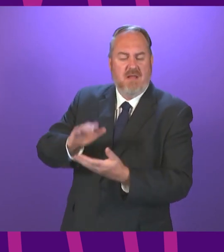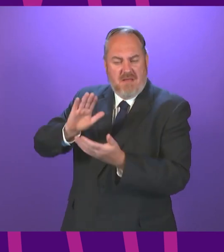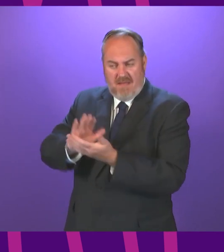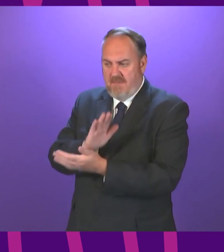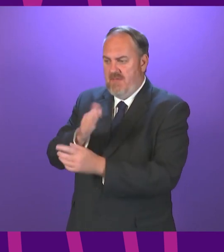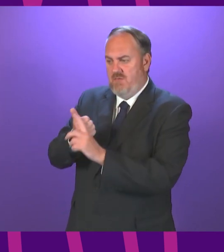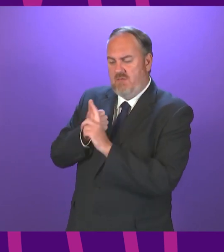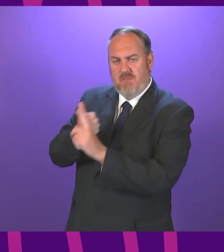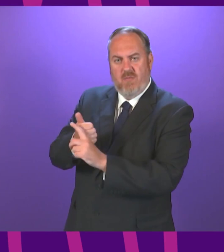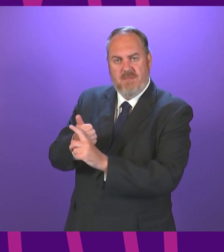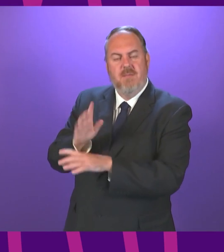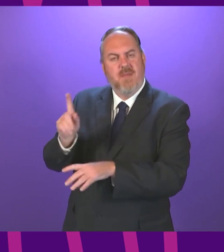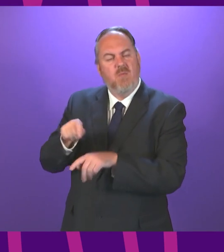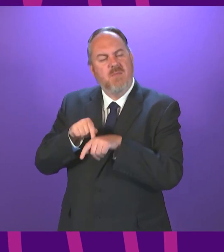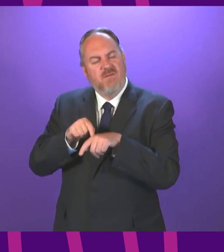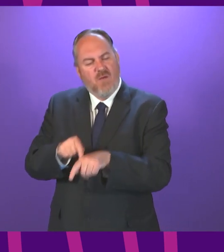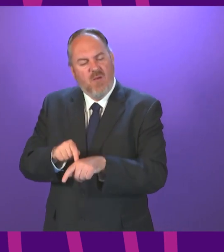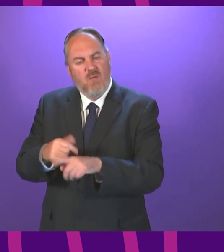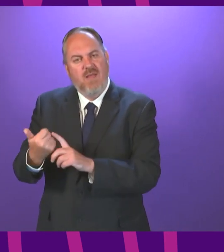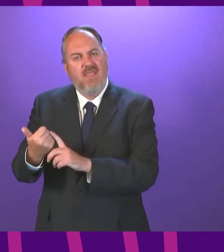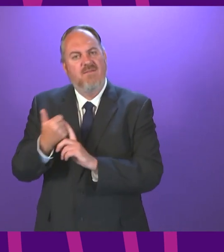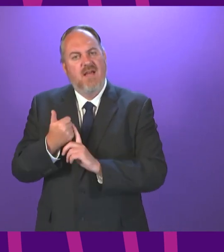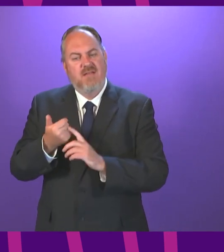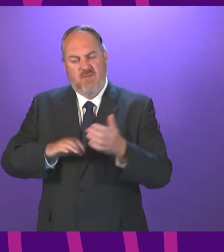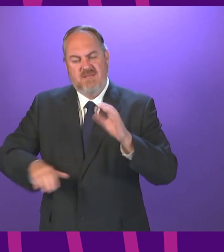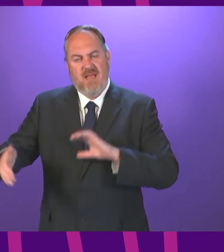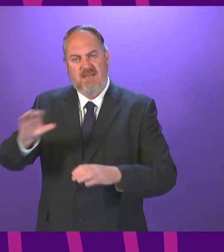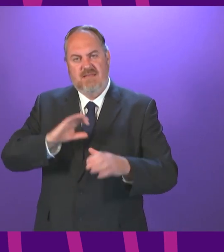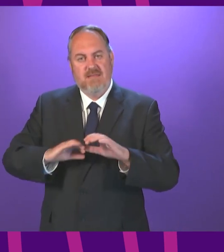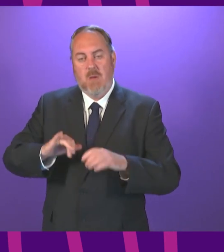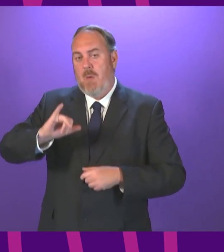We have to follow advice about booster vaccinations. If boosters can elongate protection, it would make no sense to do what we are doing